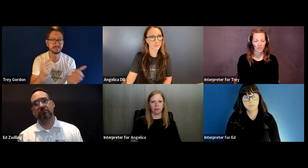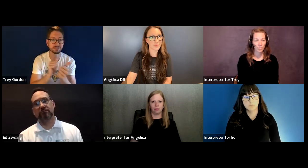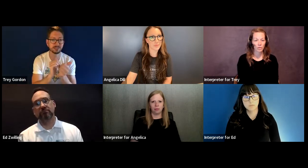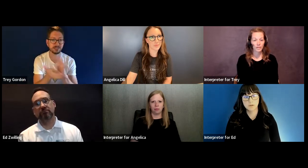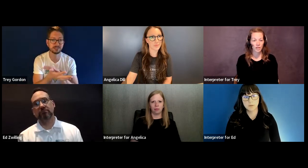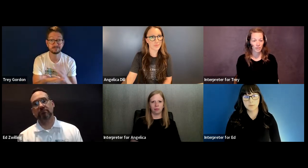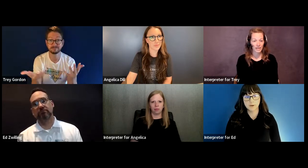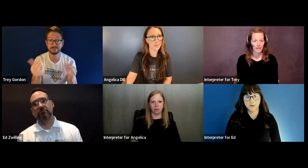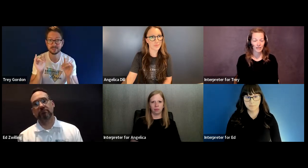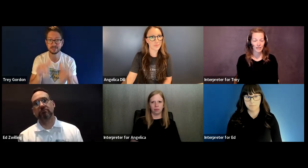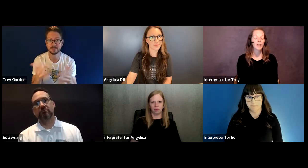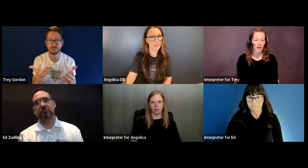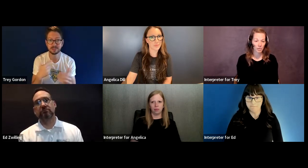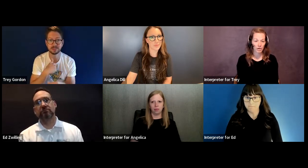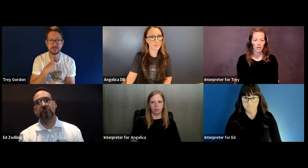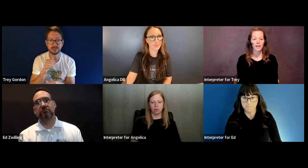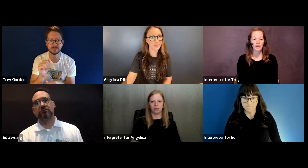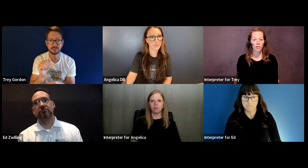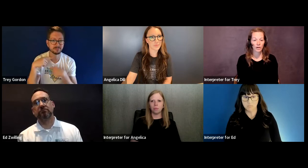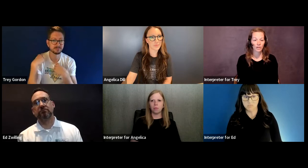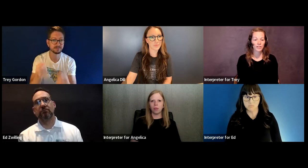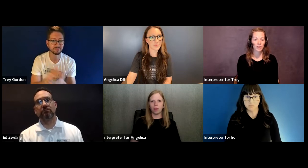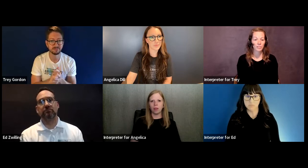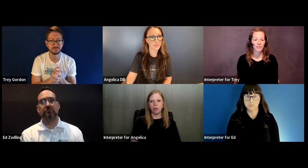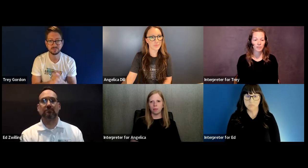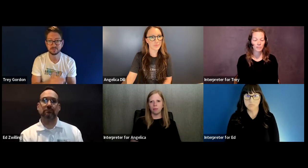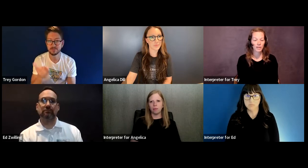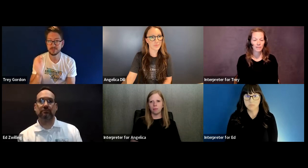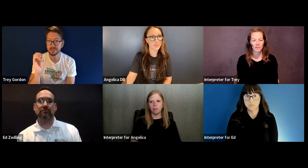for this company writer a copywriter and the co-founder of this company for some time now so